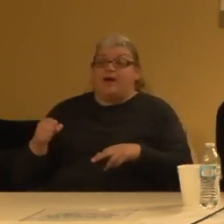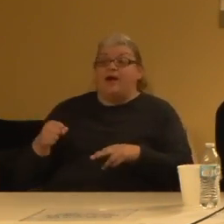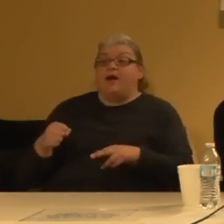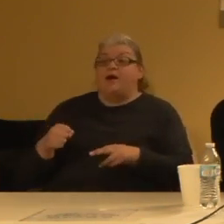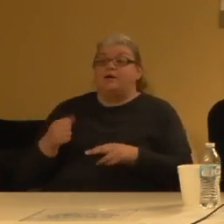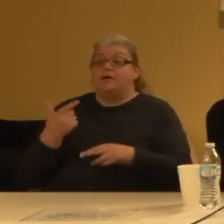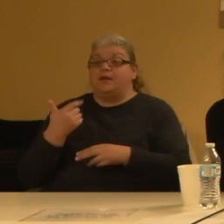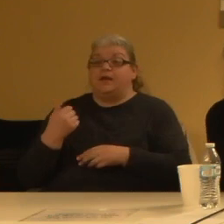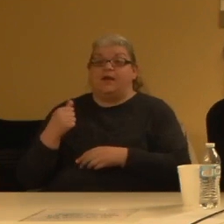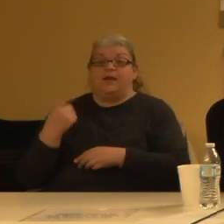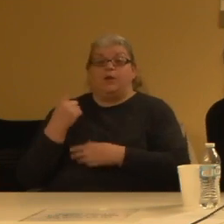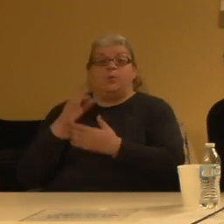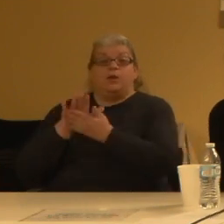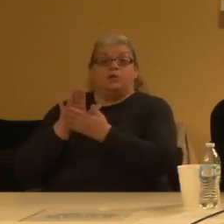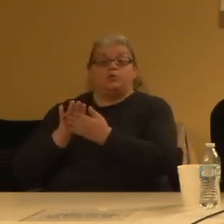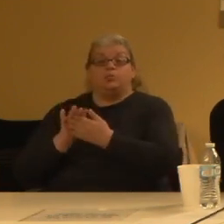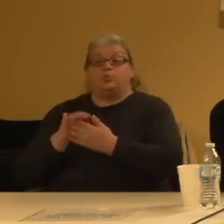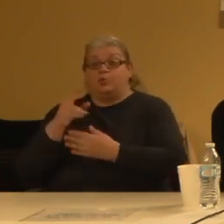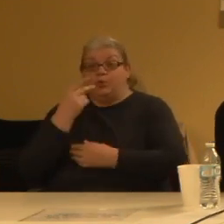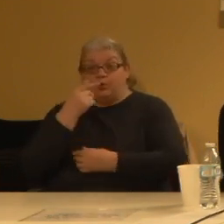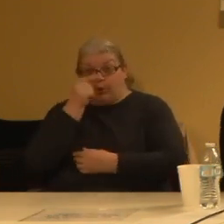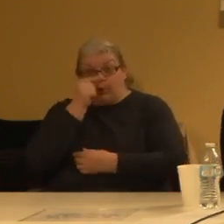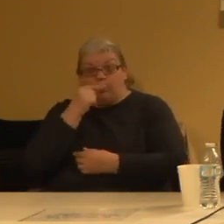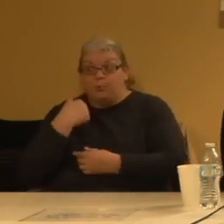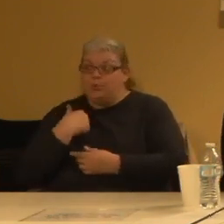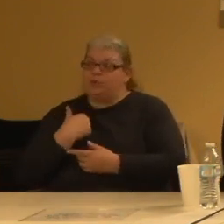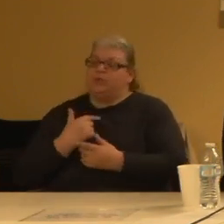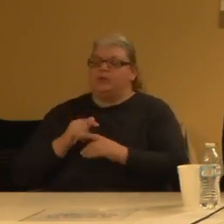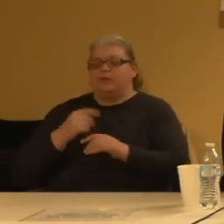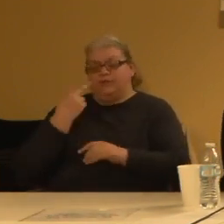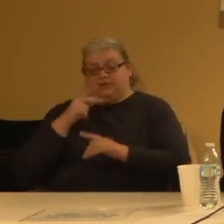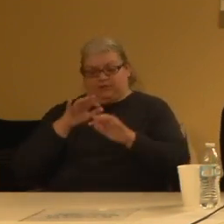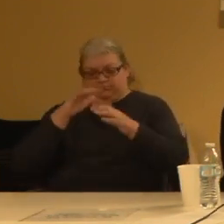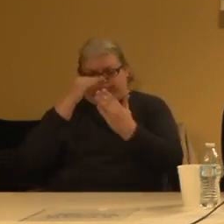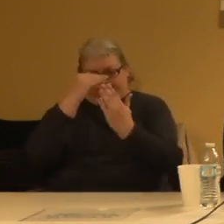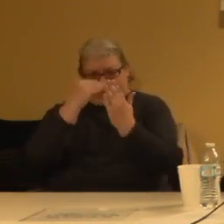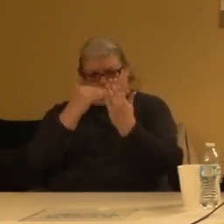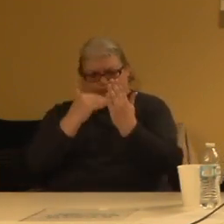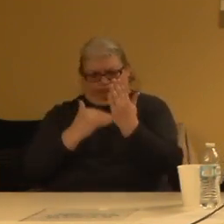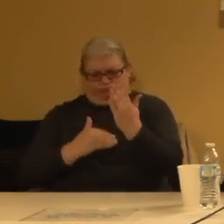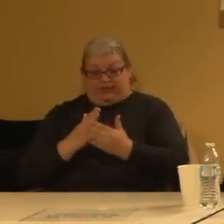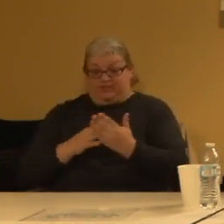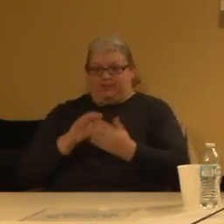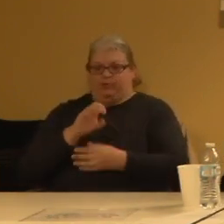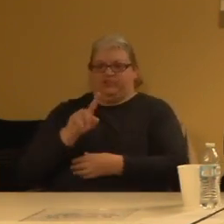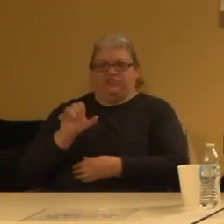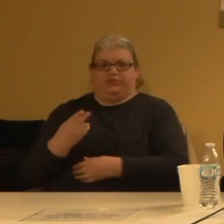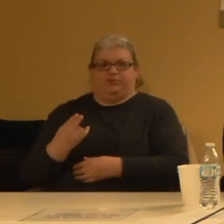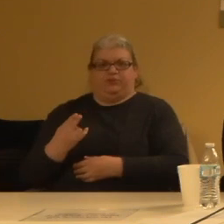they were gonna see like a list of credits a mile long. And some of them were in Czech, it was ridiculous. You can't get away from that.